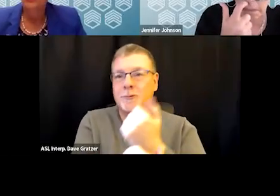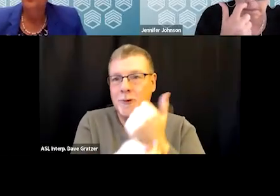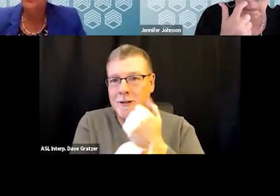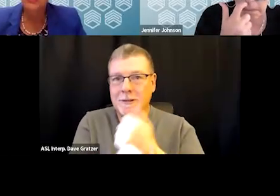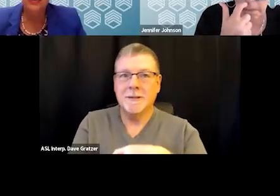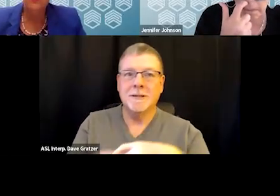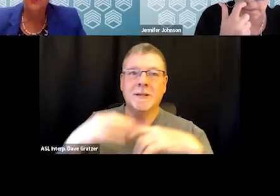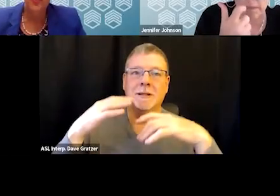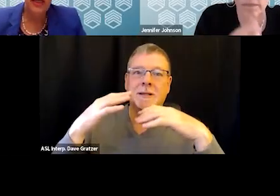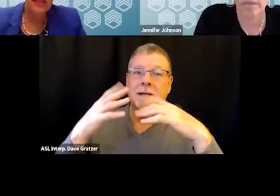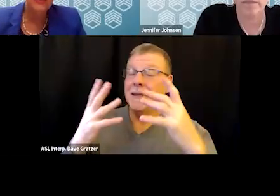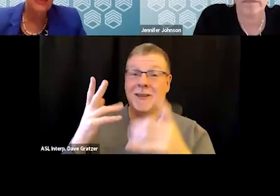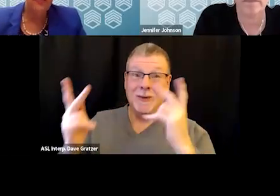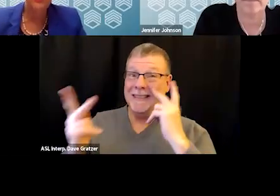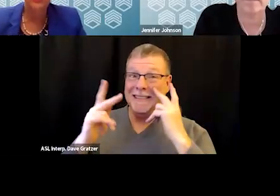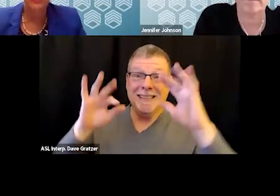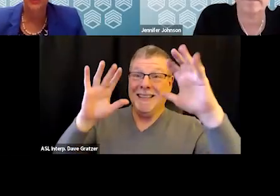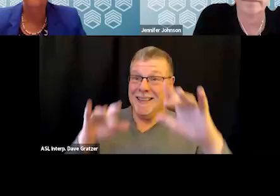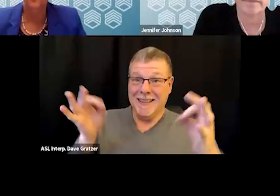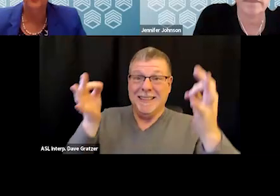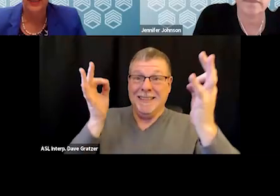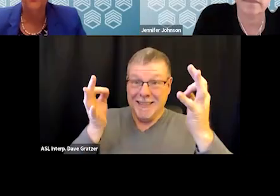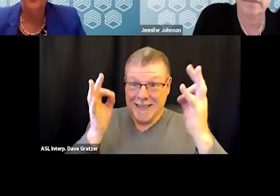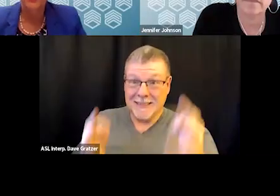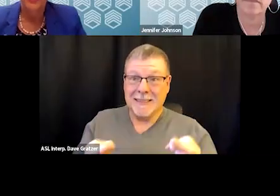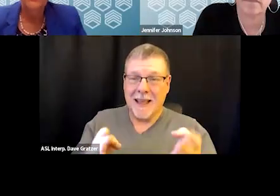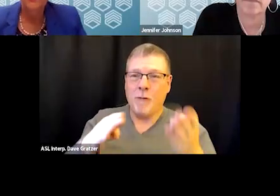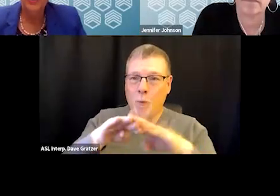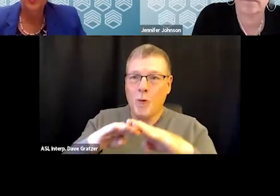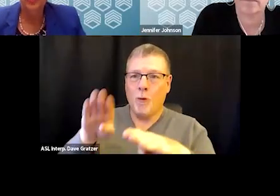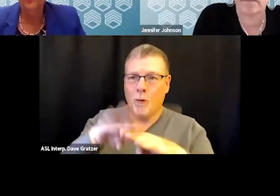Um, and you can see that there is definitely a lot of overlap, and sometimes